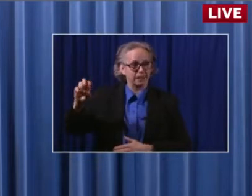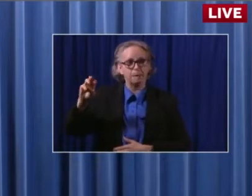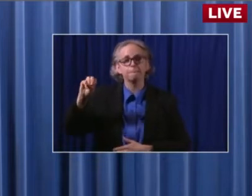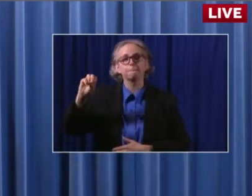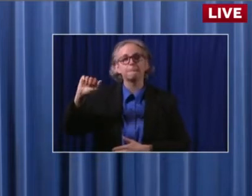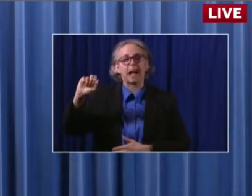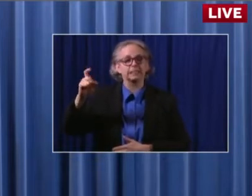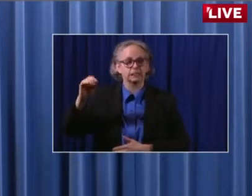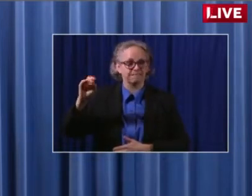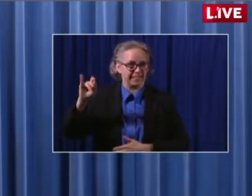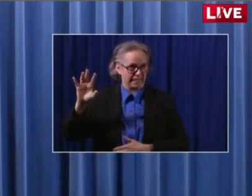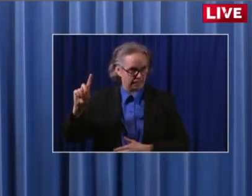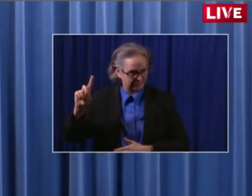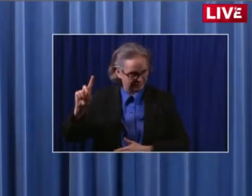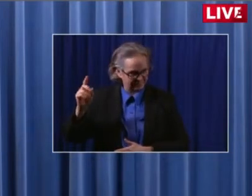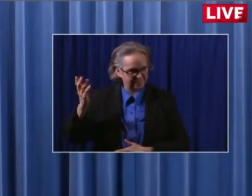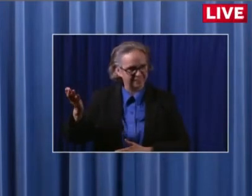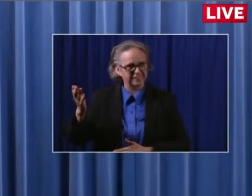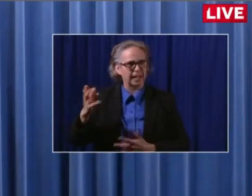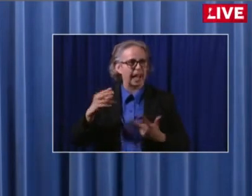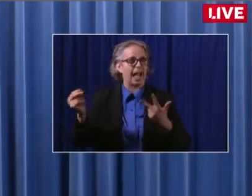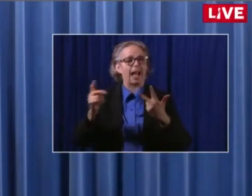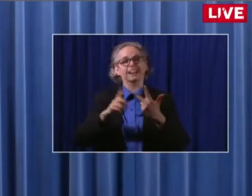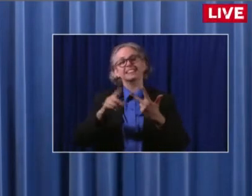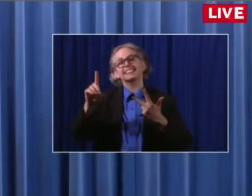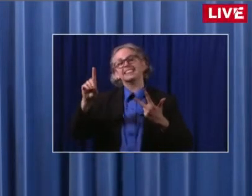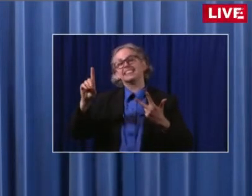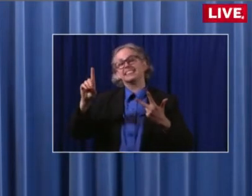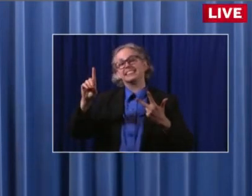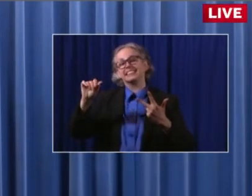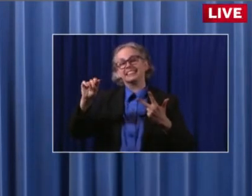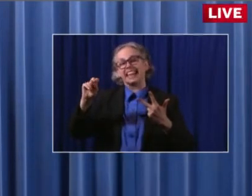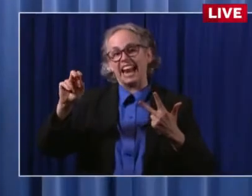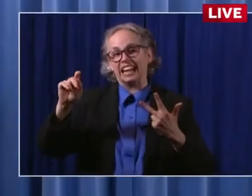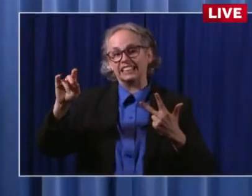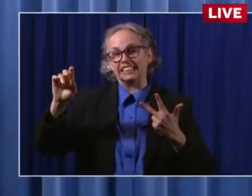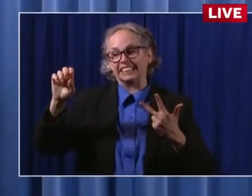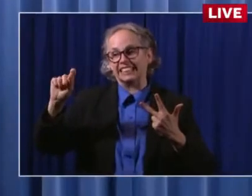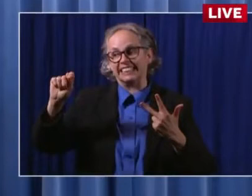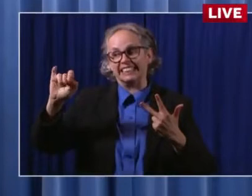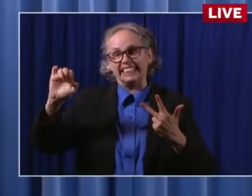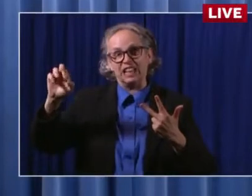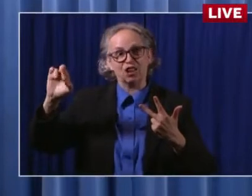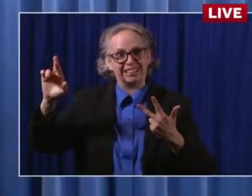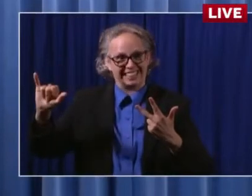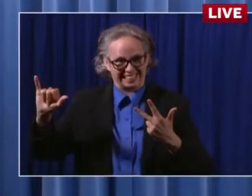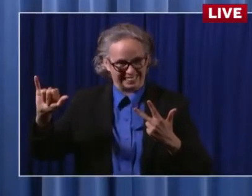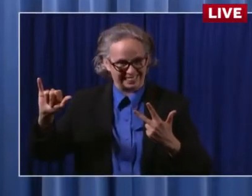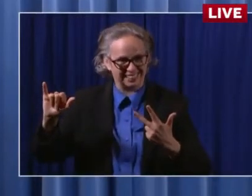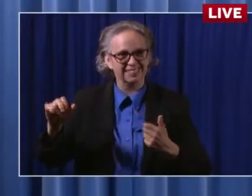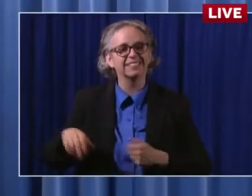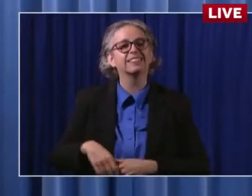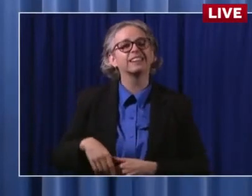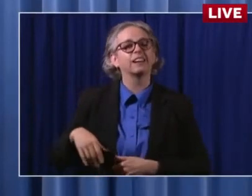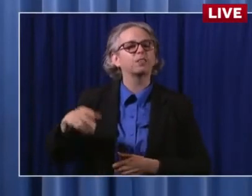P.M. LAST NIGHT. WE WONDER, FRANKLIN COUNTY, IS IT REACHING THAT FOURTH LEVEL COME THAT PURPLE BARRIER?